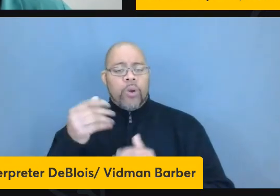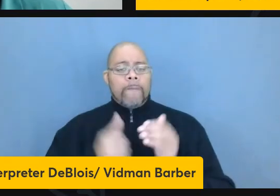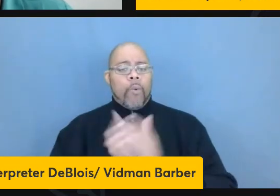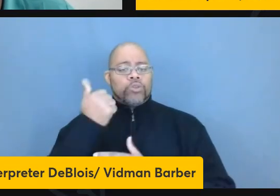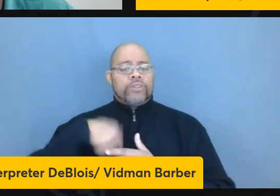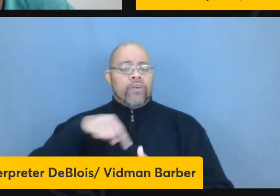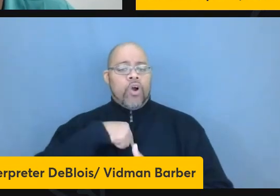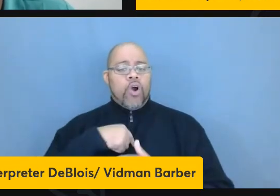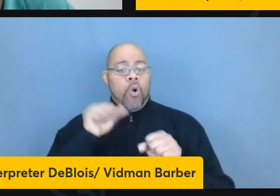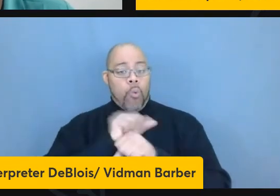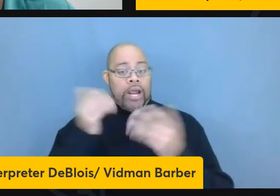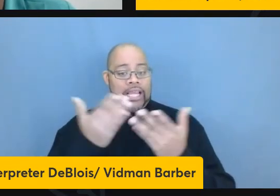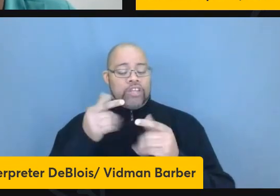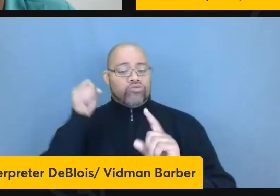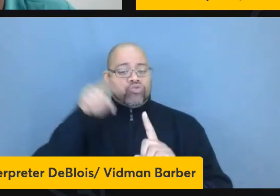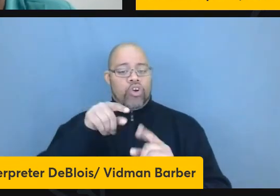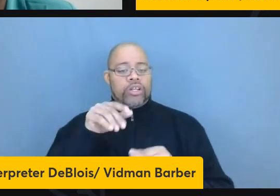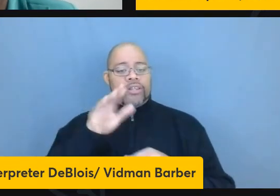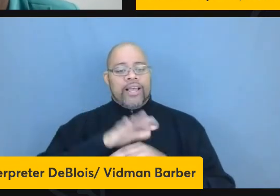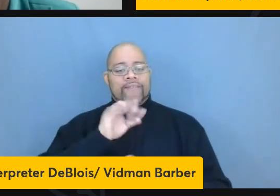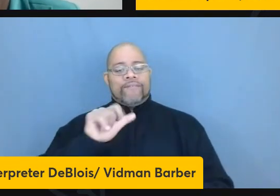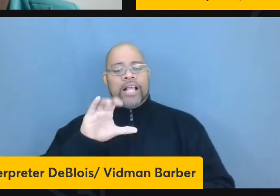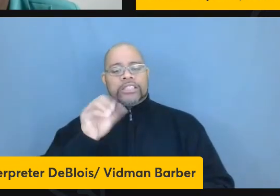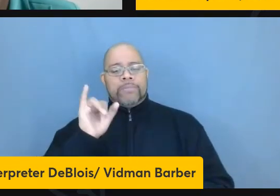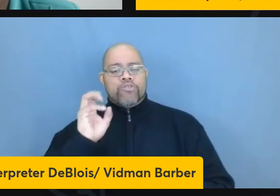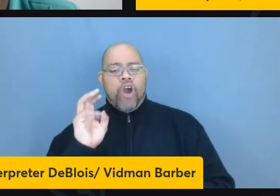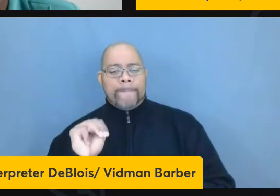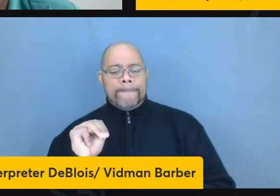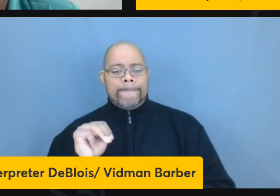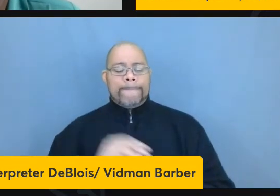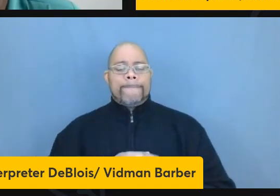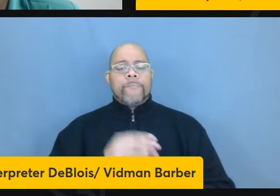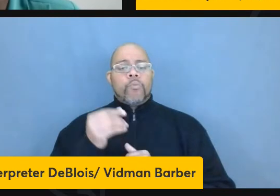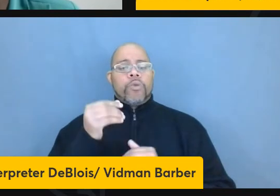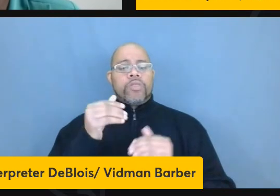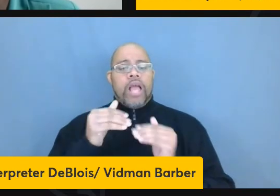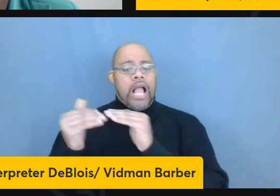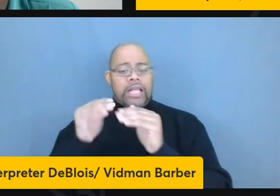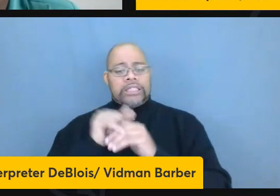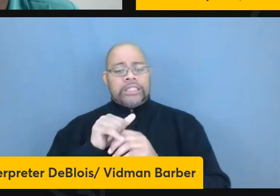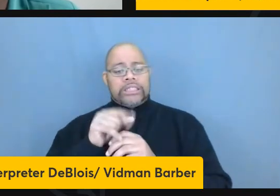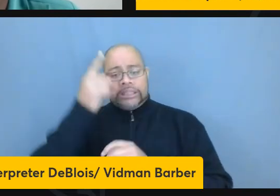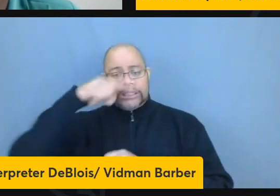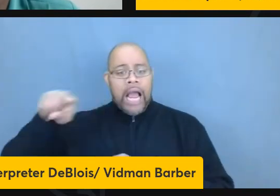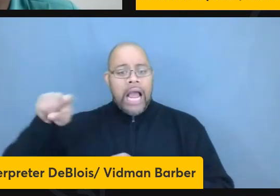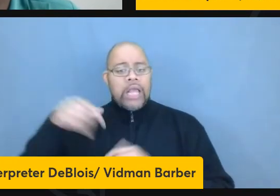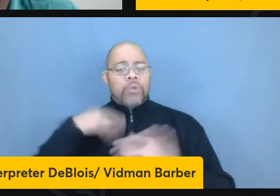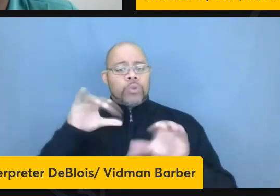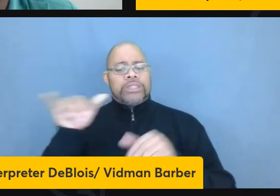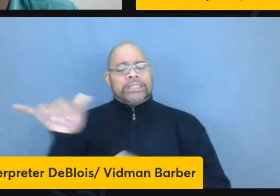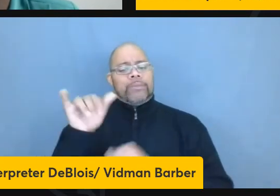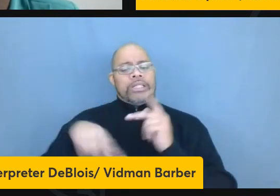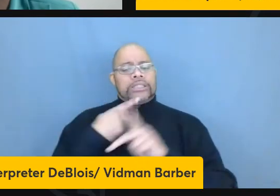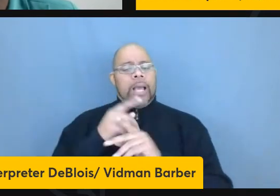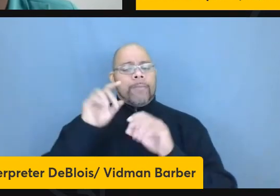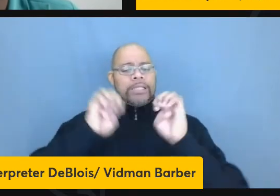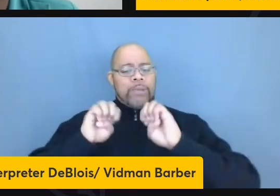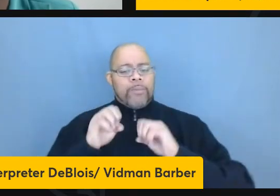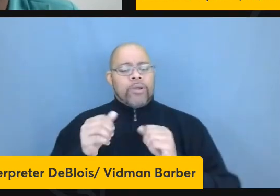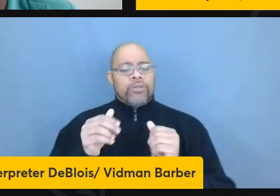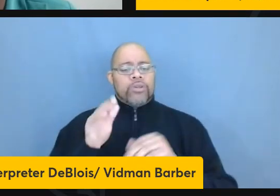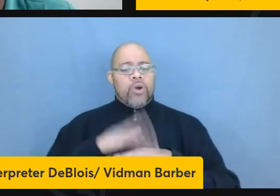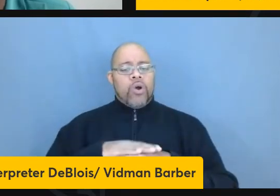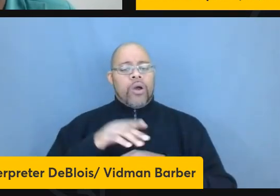here is targeted on falciparum. With colleagues in Thailand, we're doing similar type of experiments on plasmodium buybacks.